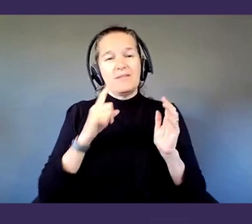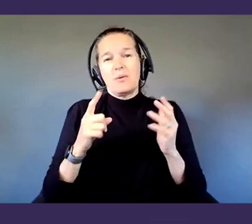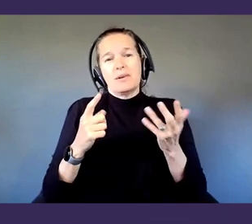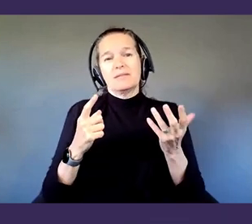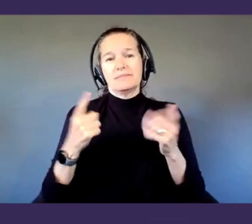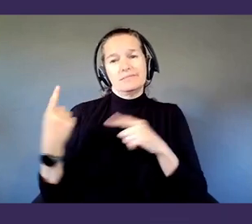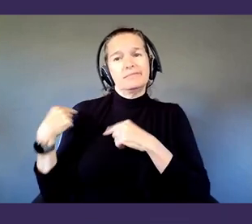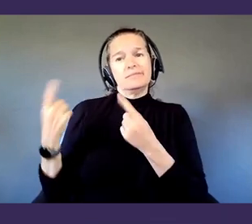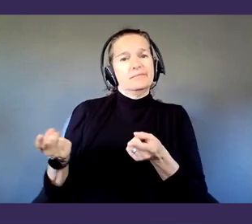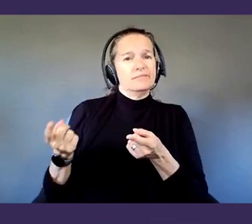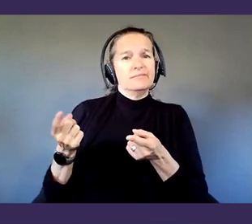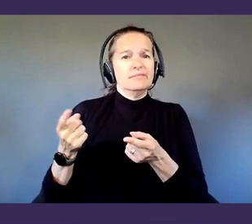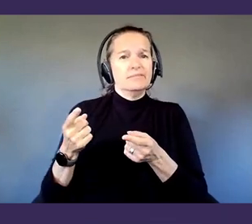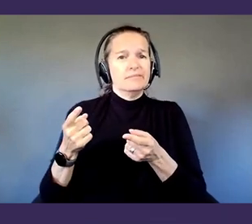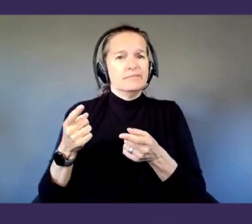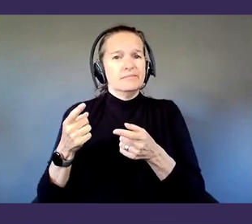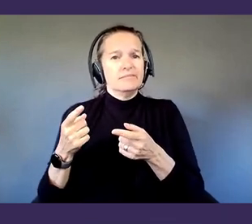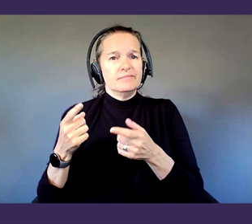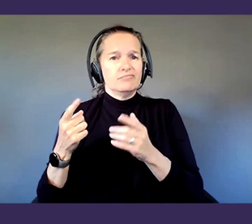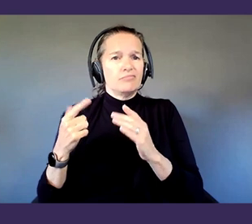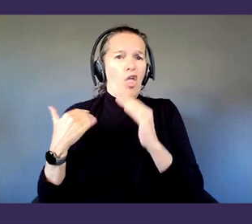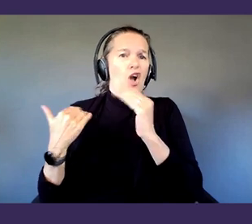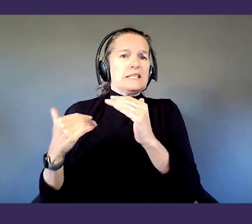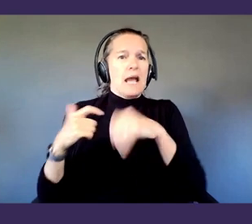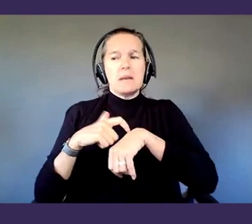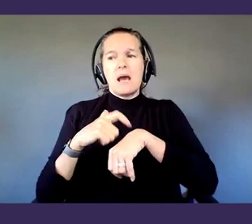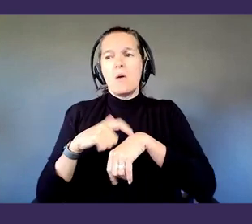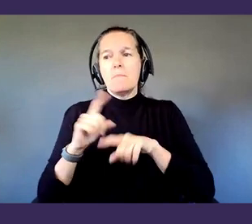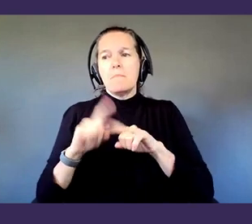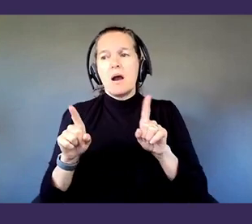but as far as the court system is concerned, I mean, as far as we know,